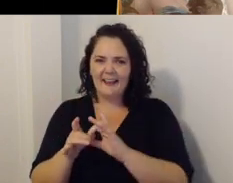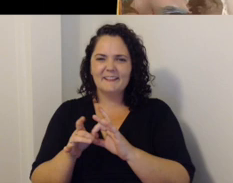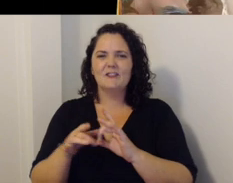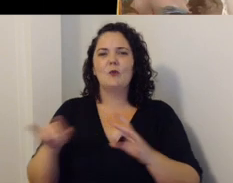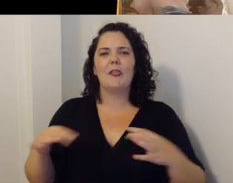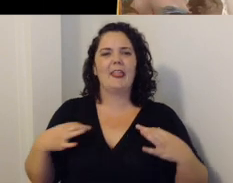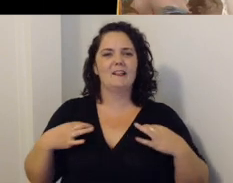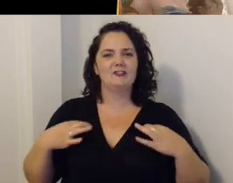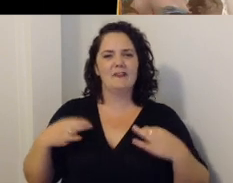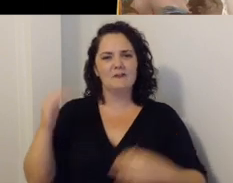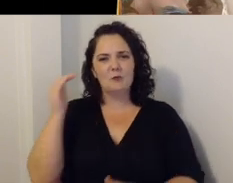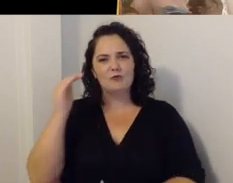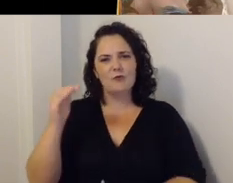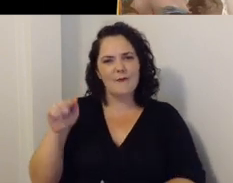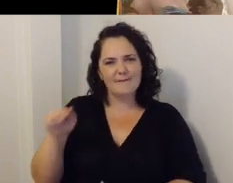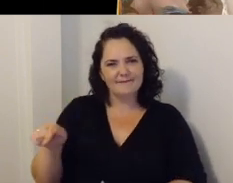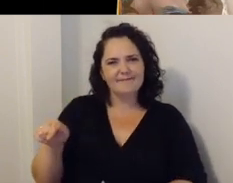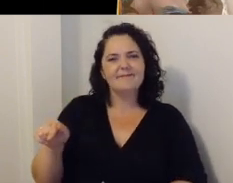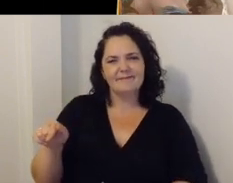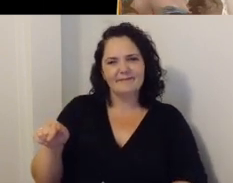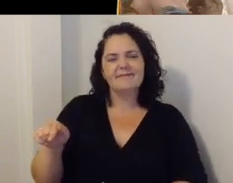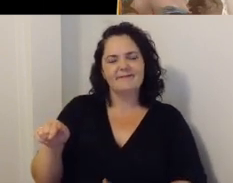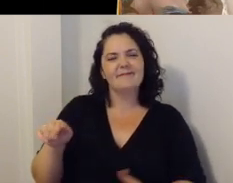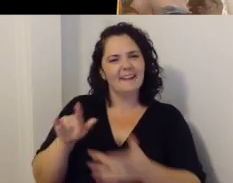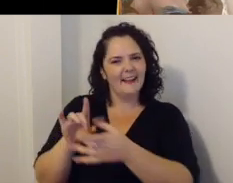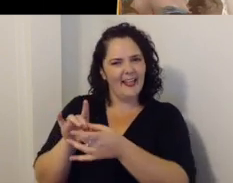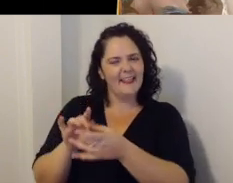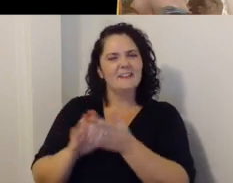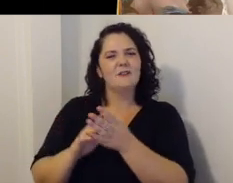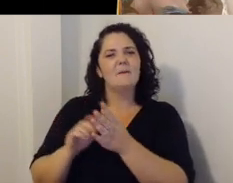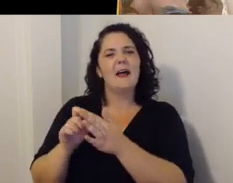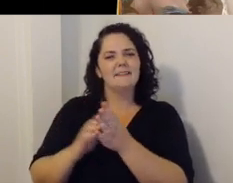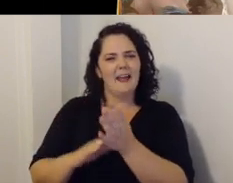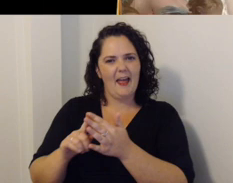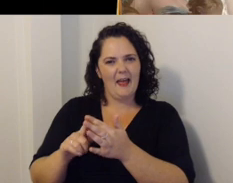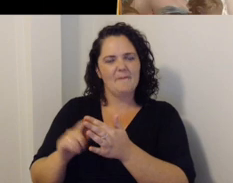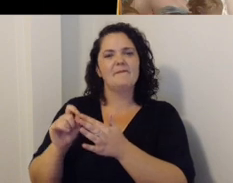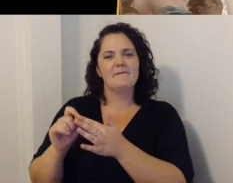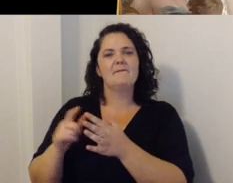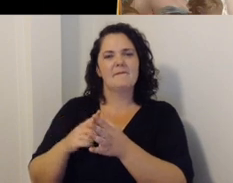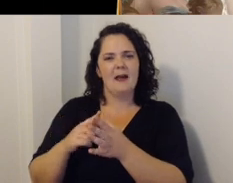correlation between her Venus and uh Madame de Pompadour, uh this very famous French socialite